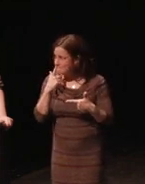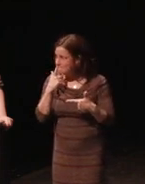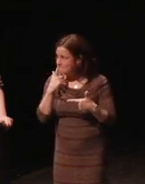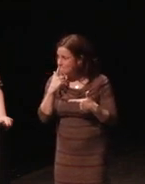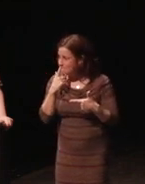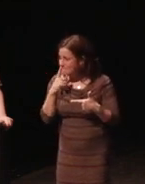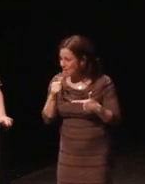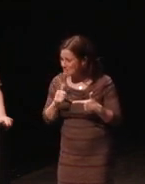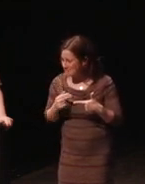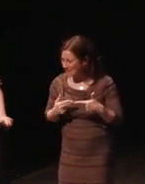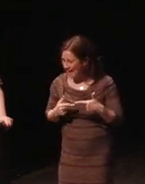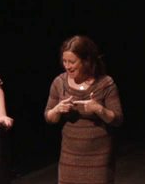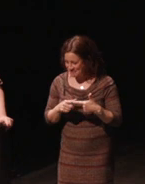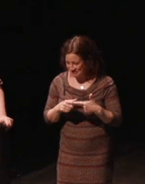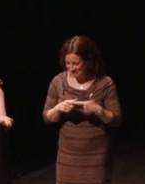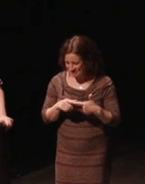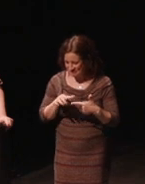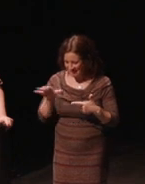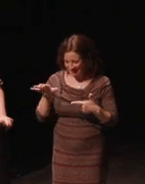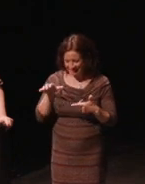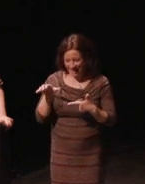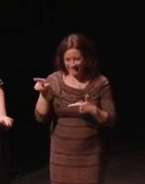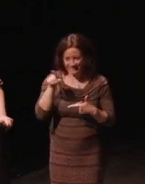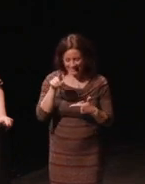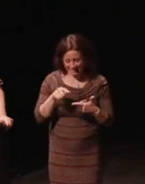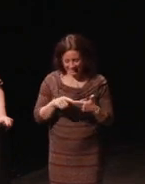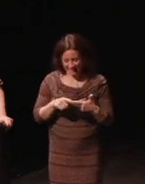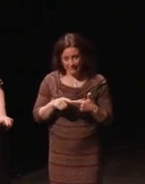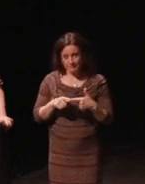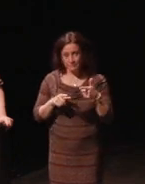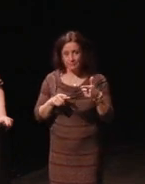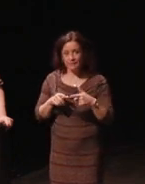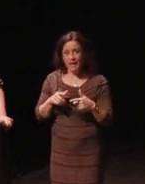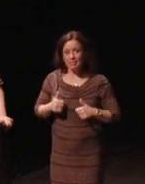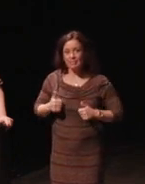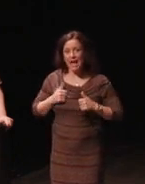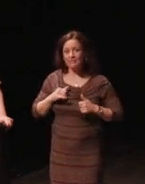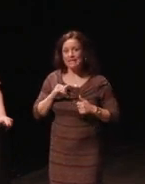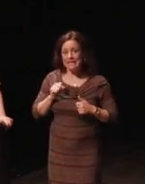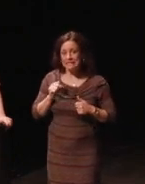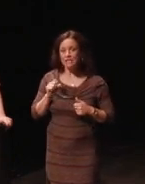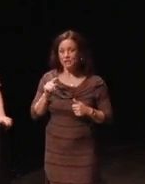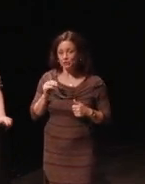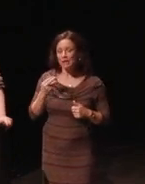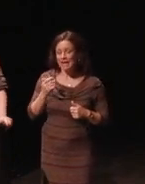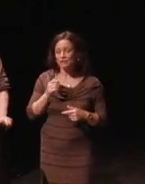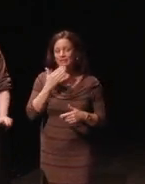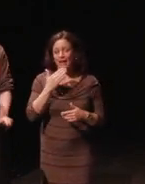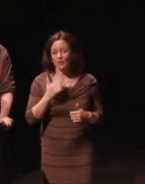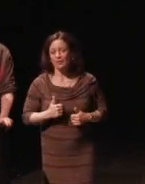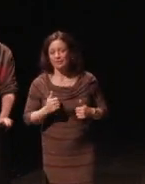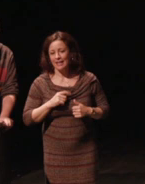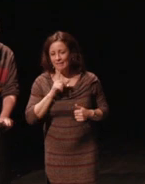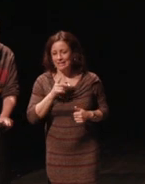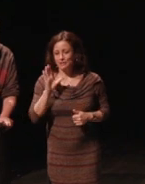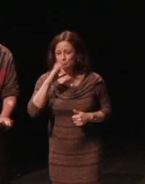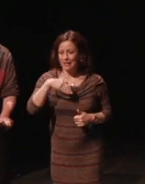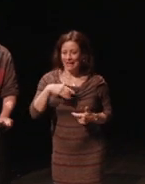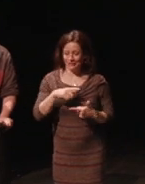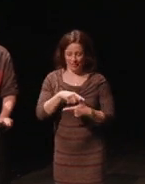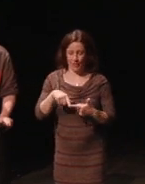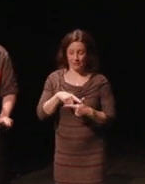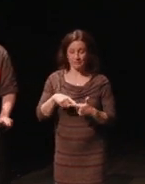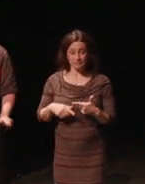Life is strange. Thank you.